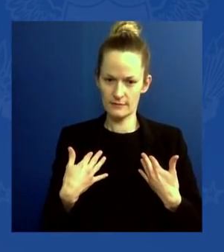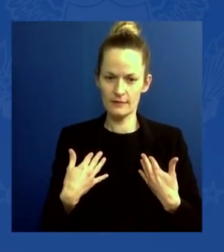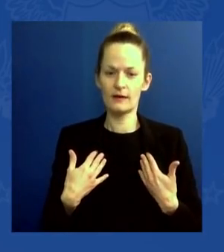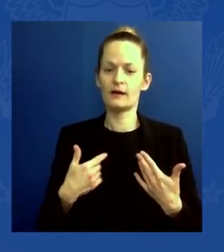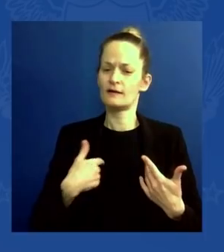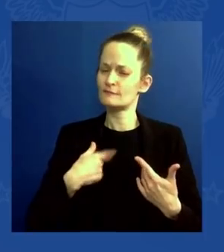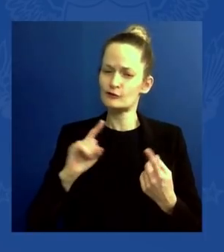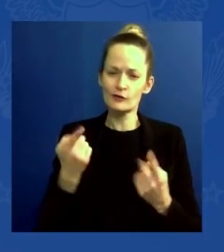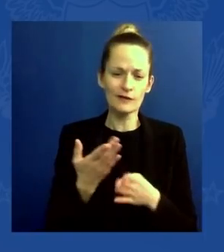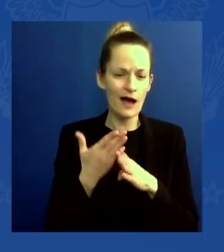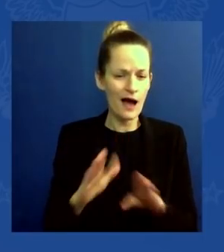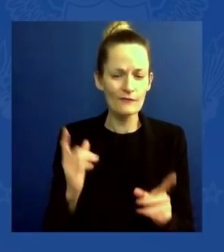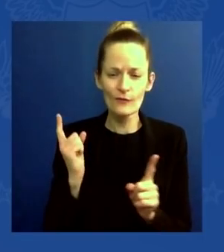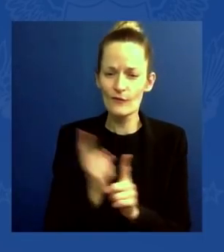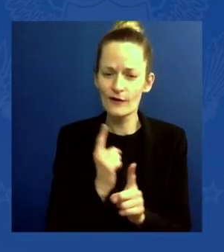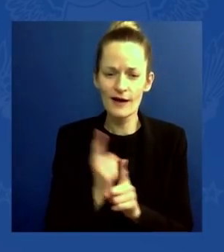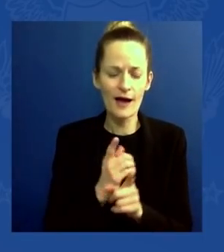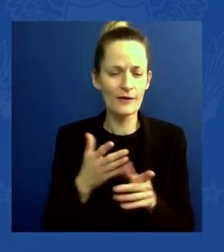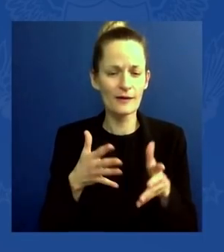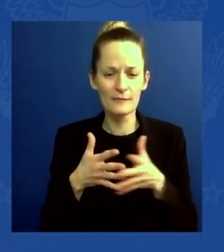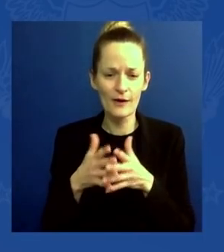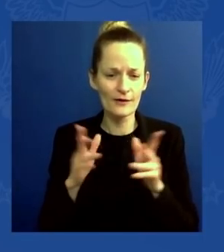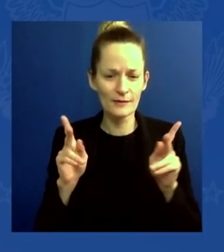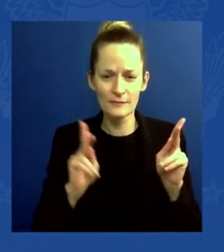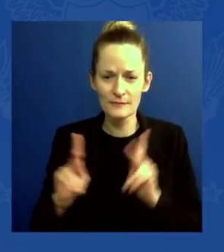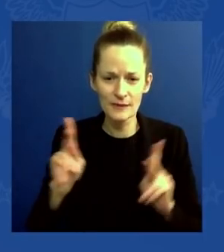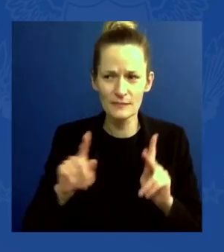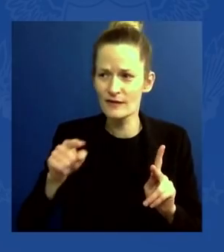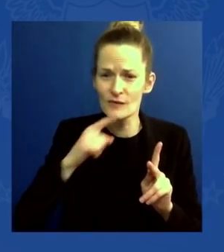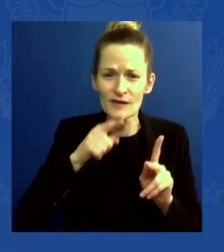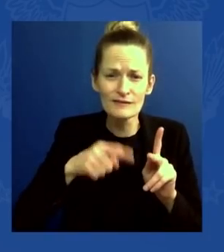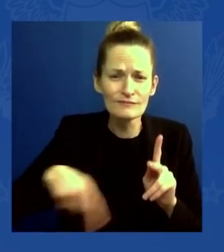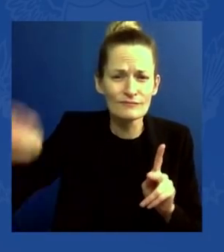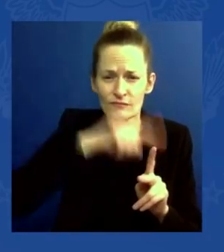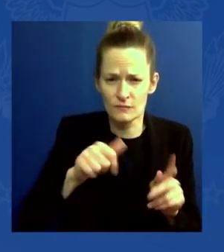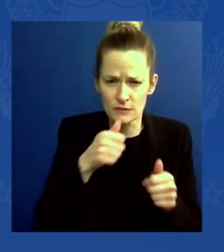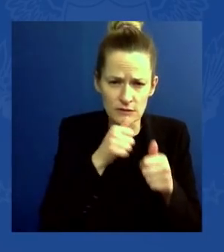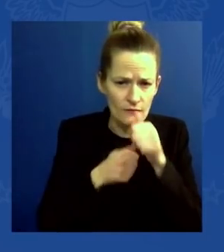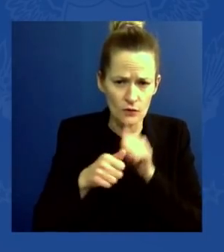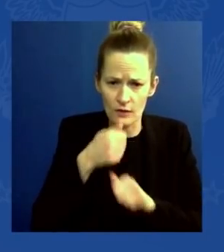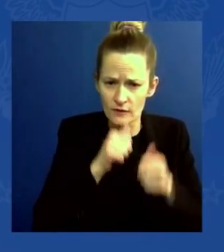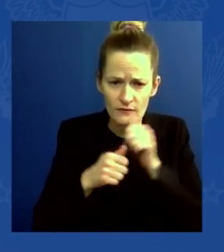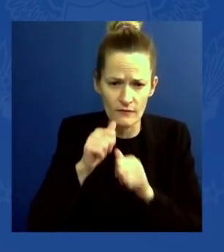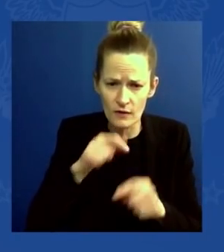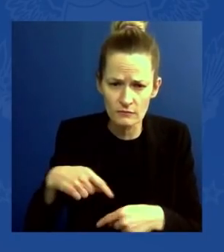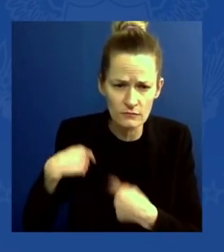COVID has disrupted almost every family one way or another, whether it's wearing a mask or losing a family member.